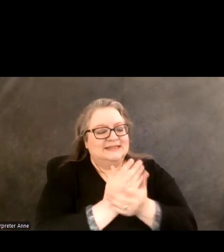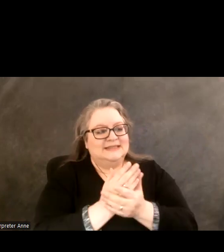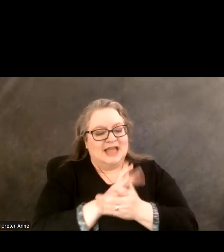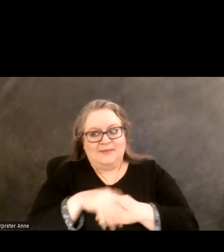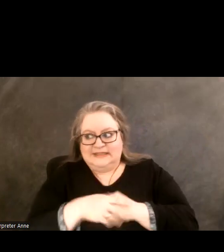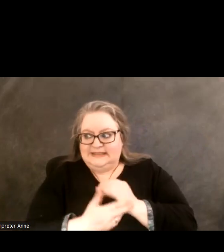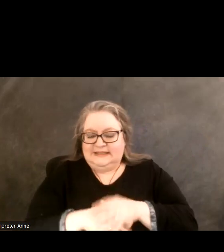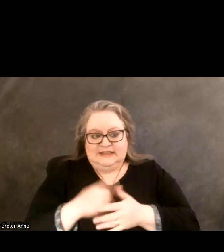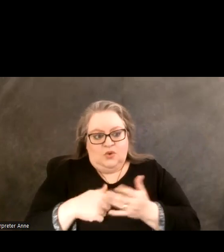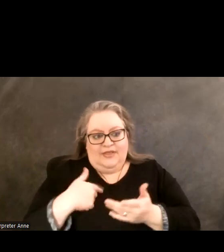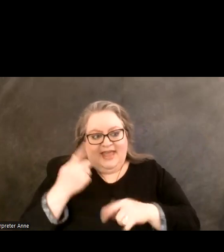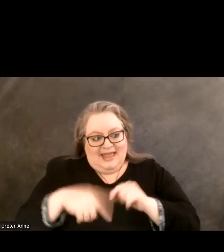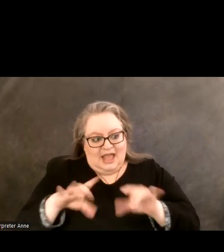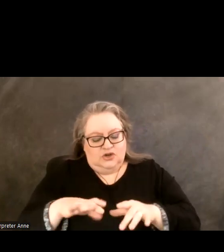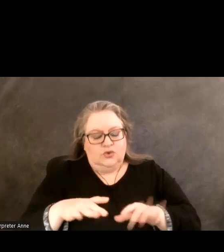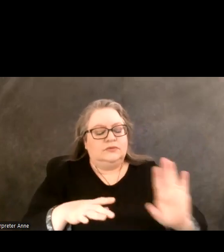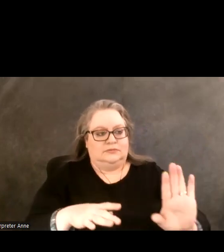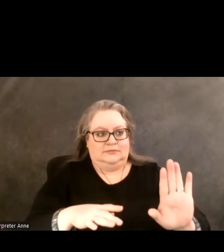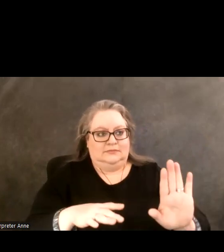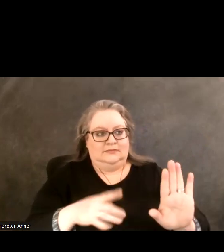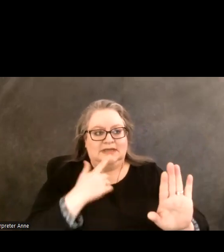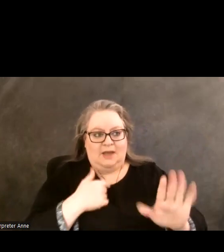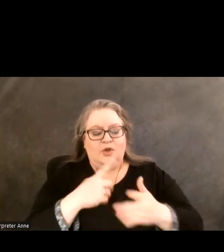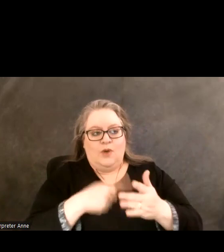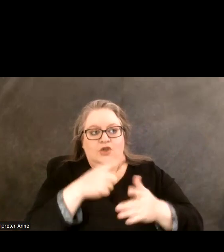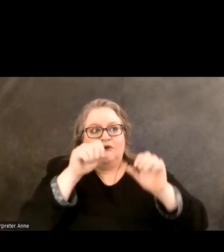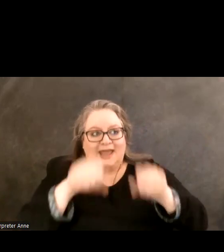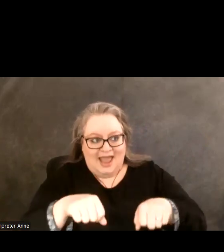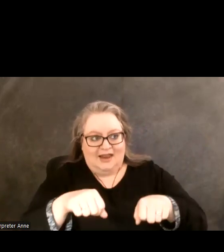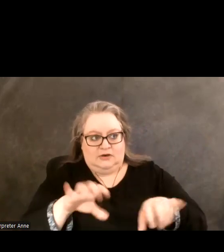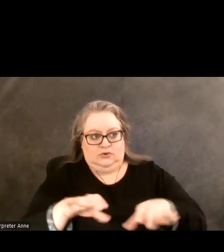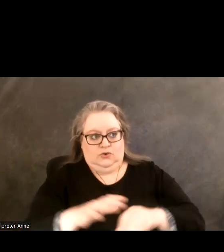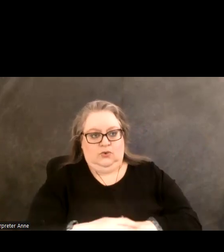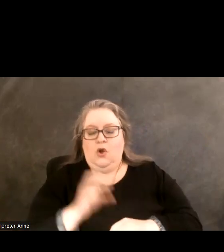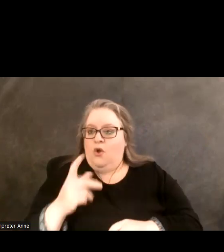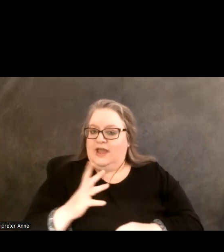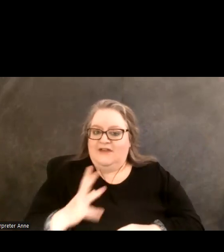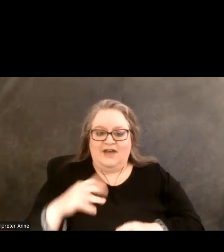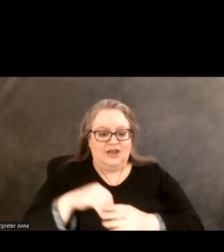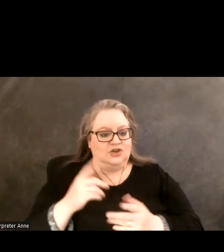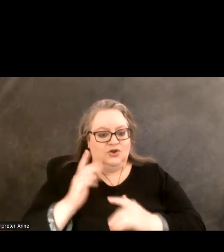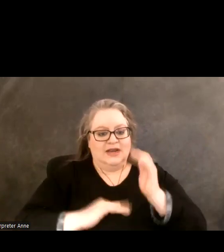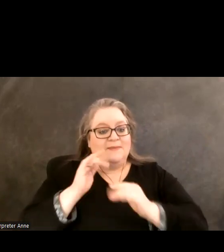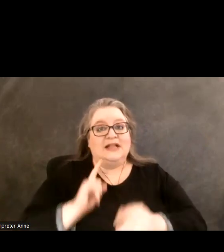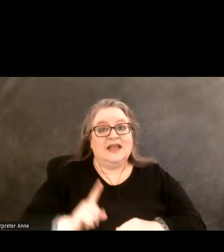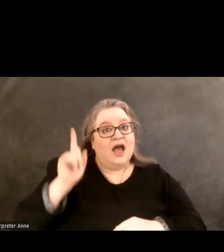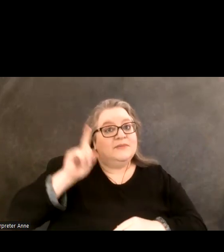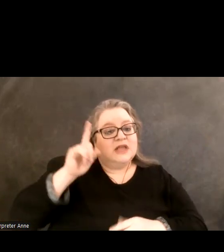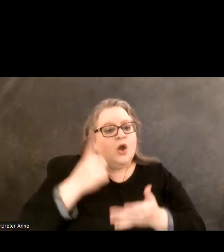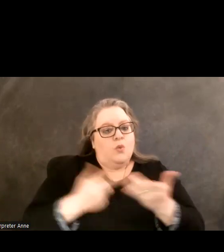and tell me what they can do. So I'm like: Okay, fine, you're in a building upstairs. What are your assets? What do you